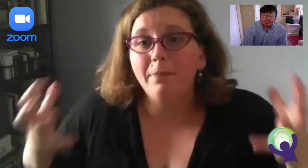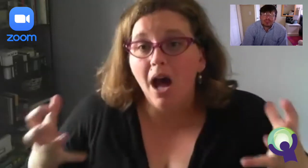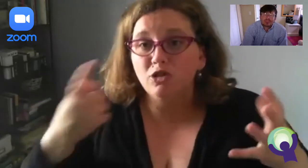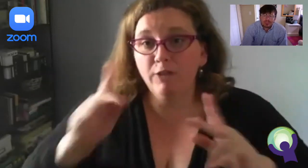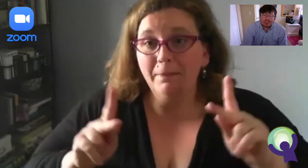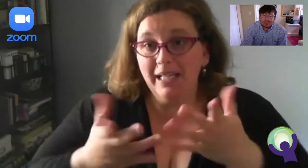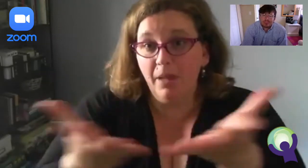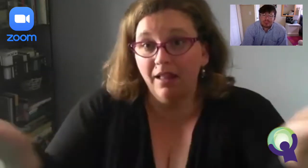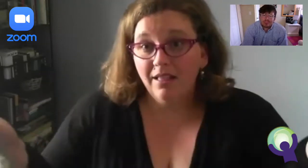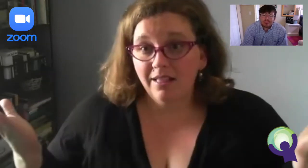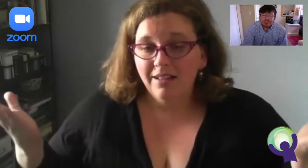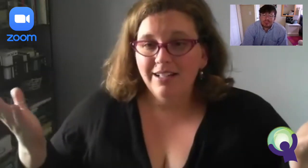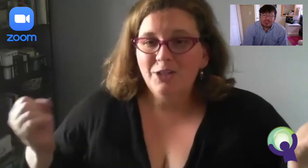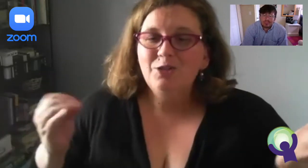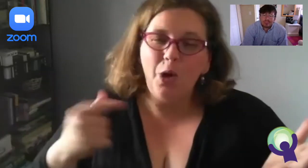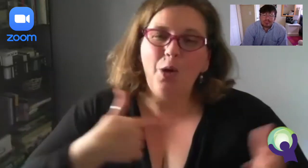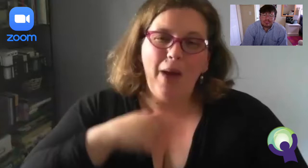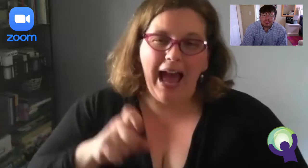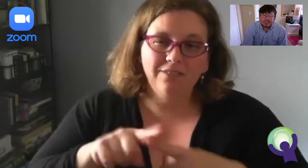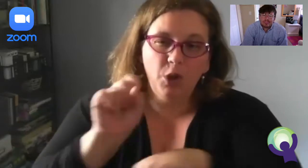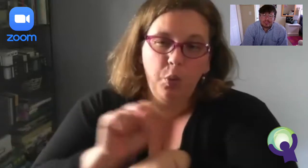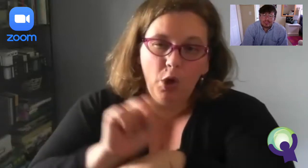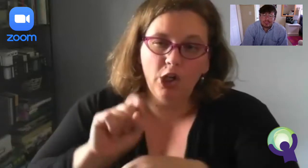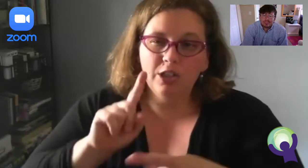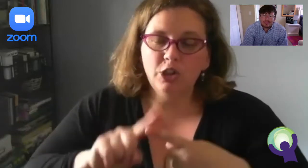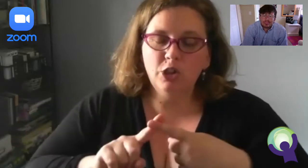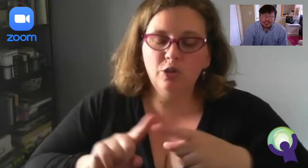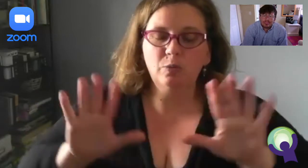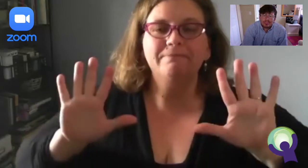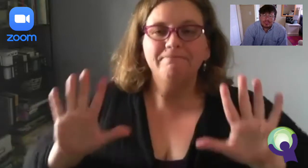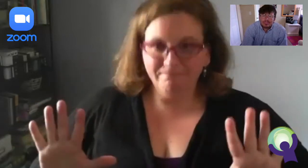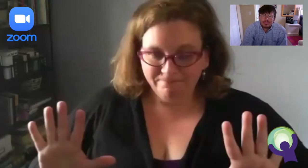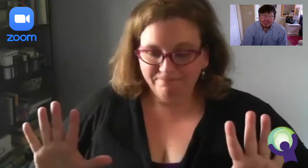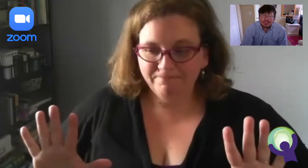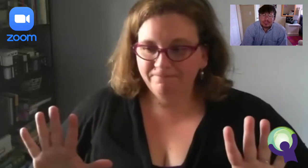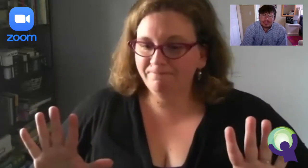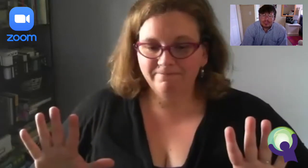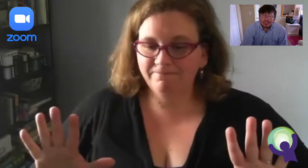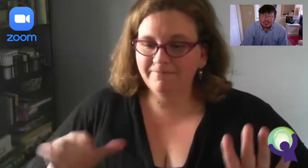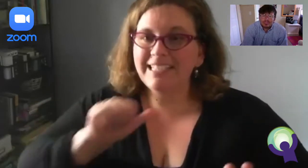i want i care so much for people and so i have to work to